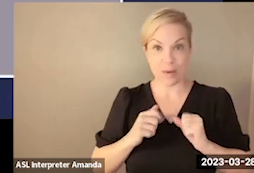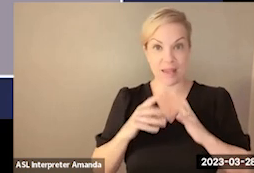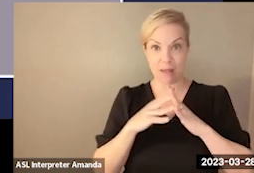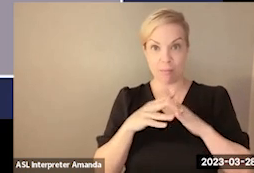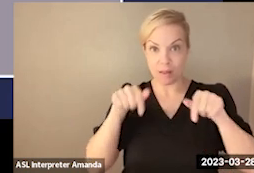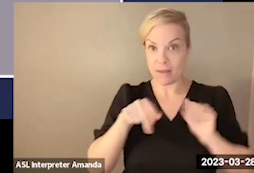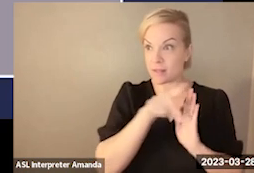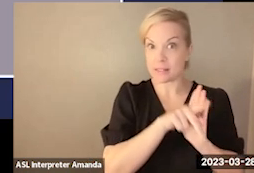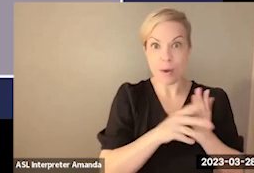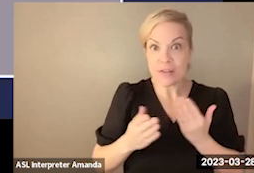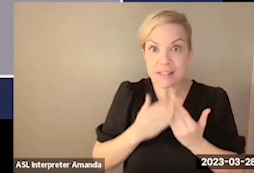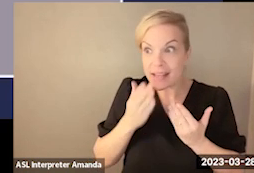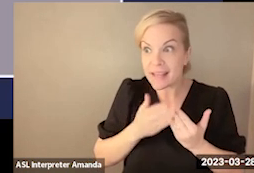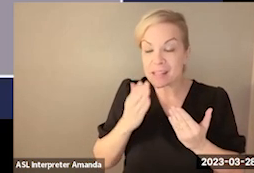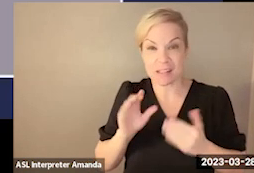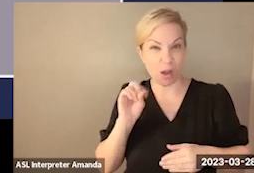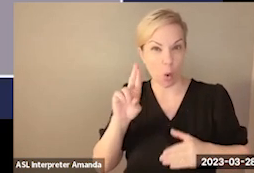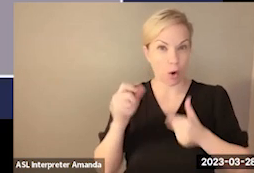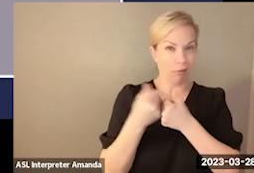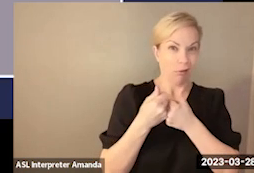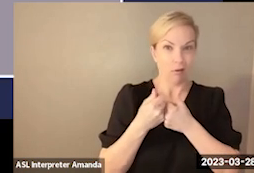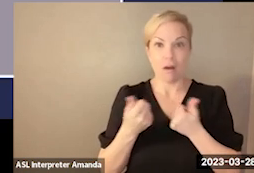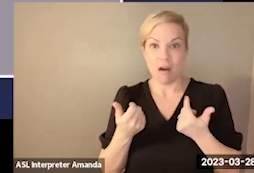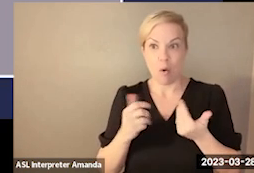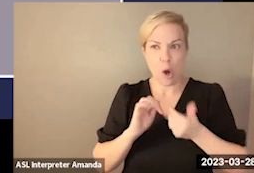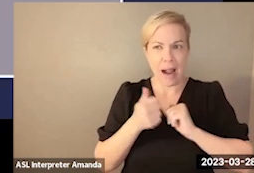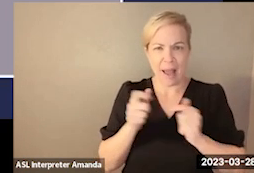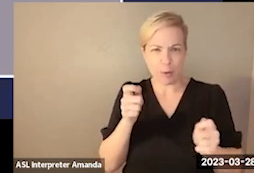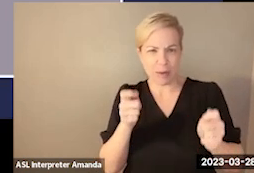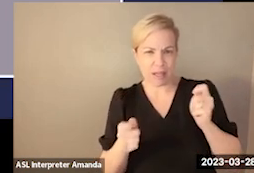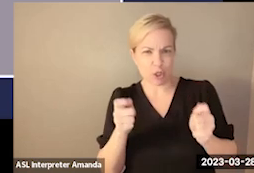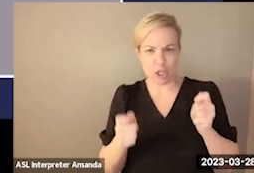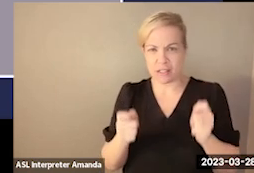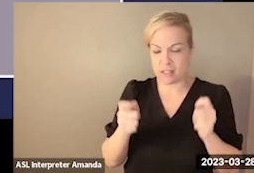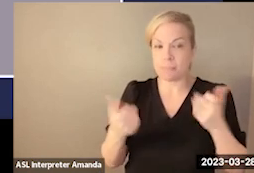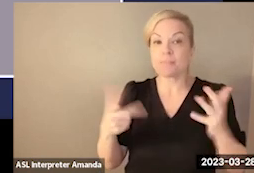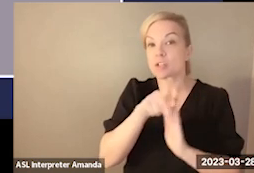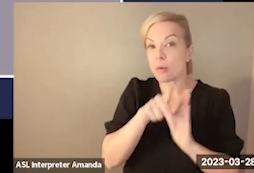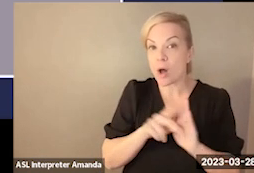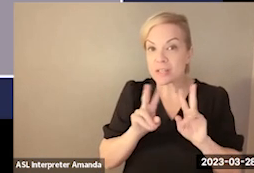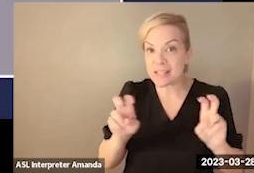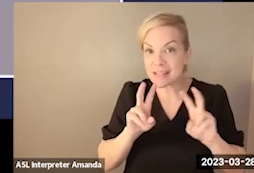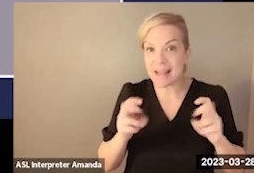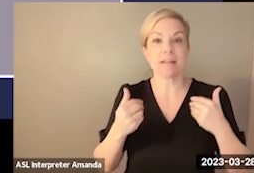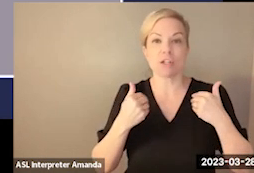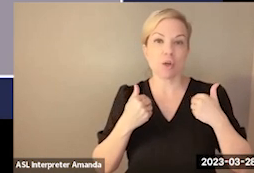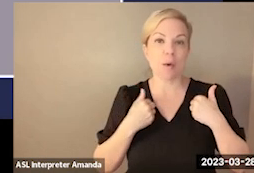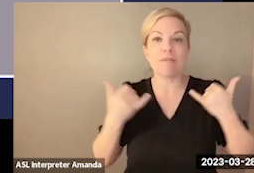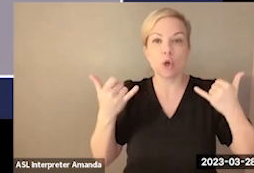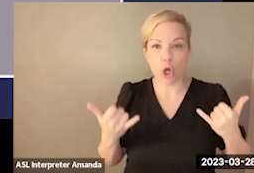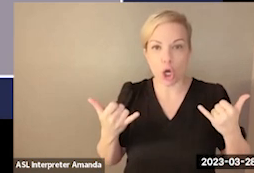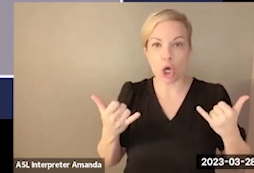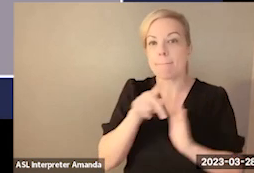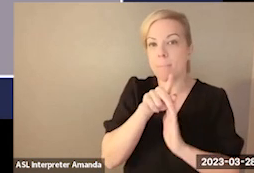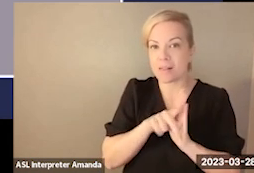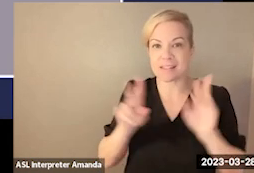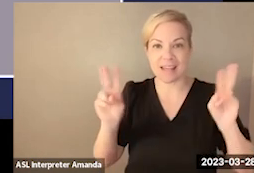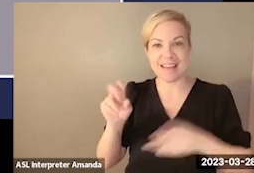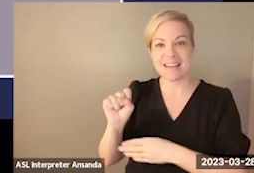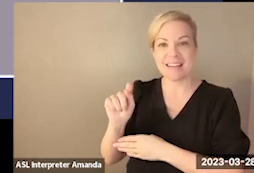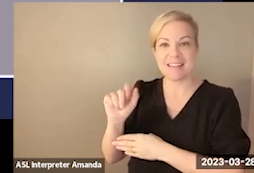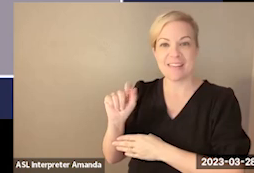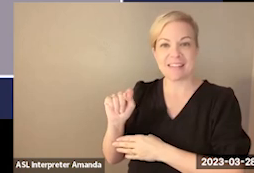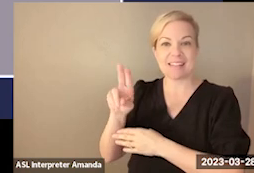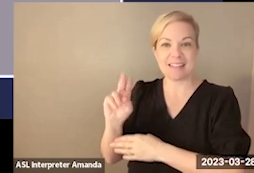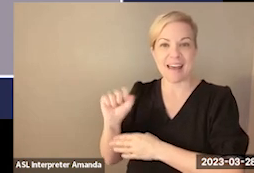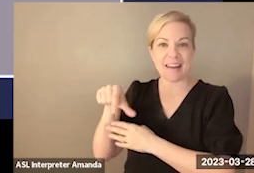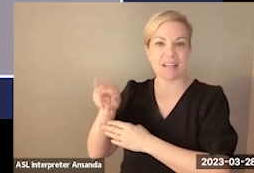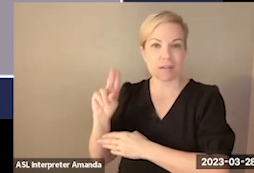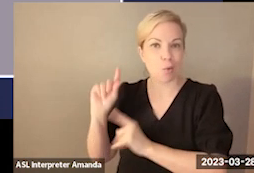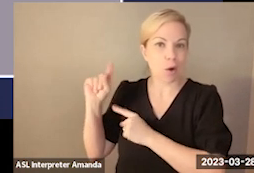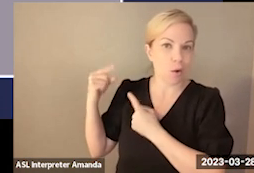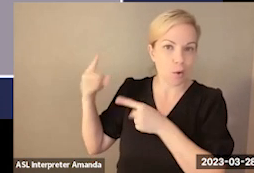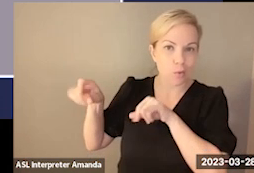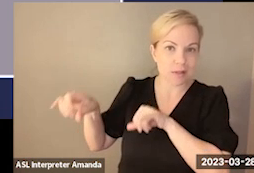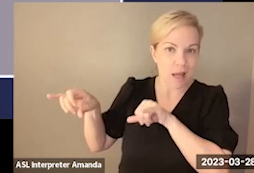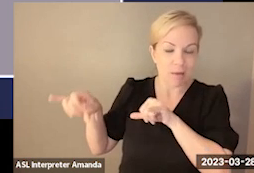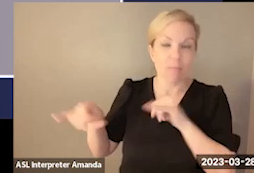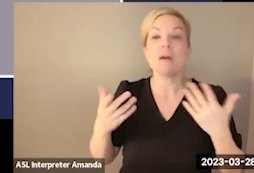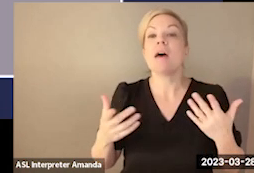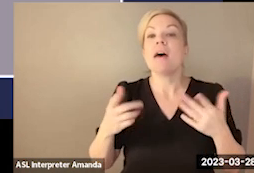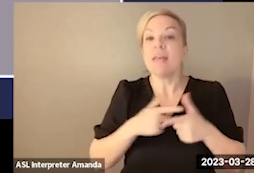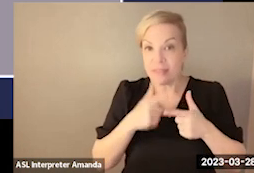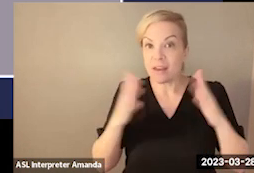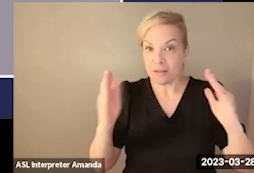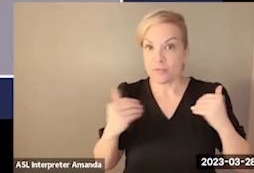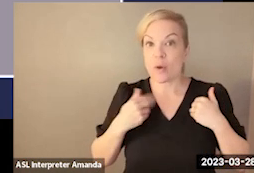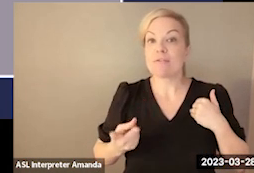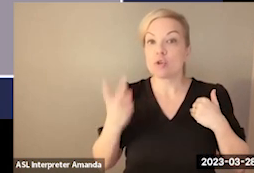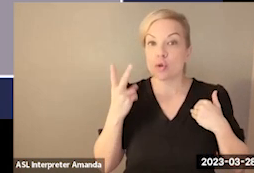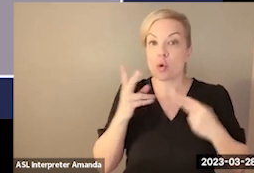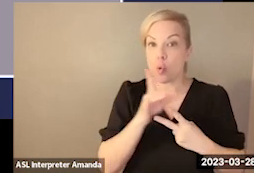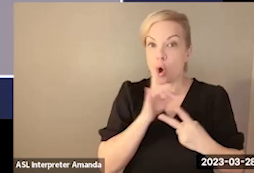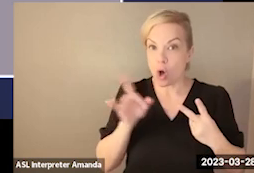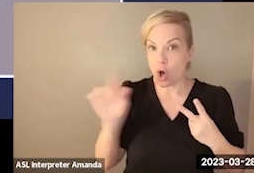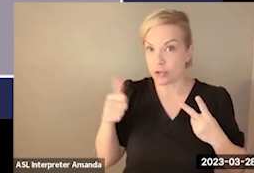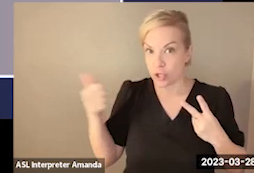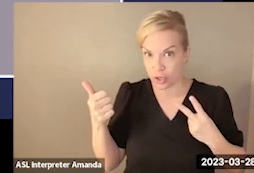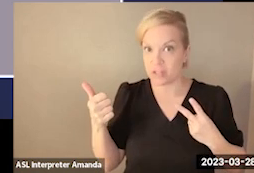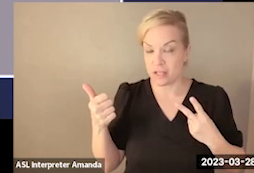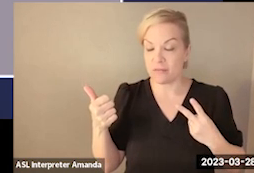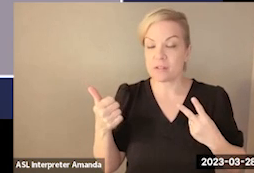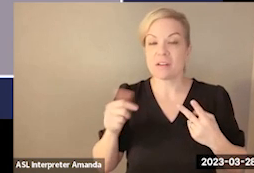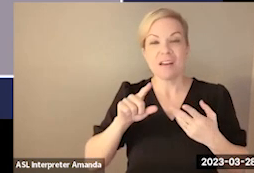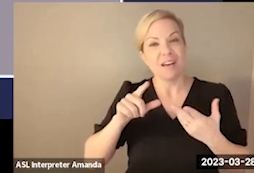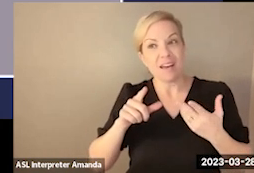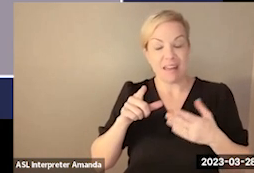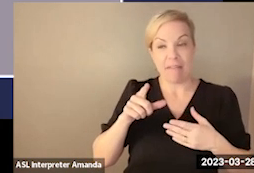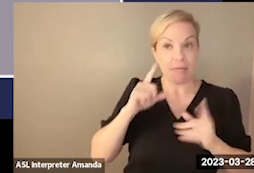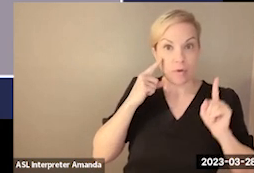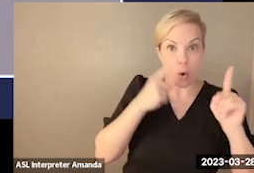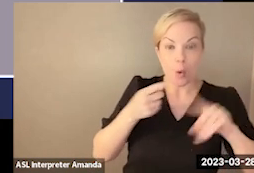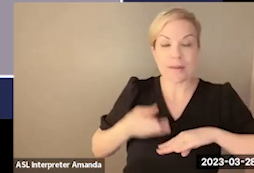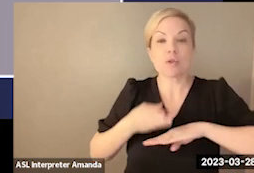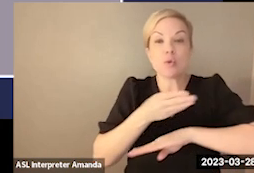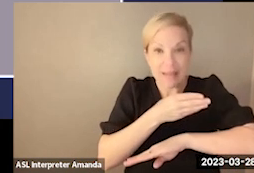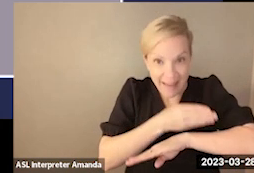Debbie Stine, Science & Technology Policy Academy: and then again try to adjust it to figure out what happens. So what you do in policy analysis. You have your status quo, which is your current policy, you know, and then you come up with 2 alternatives to that policy that you think will enhance the likelihood of reaching that societal goal.